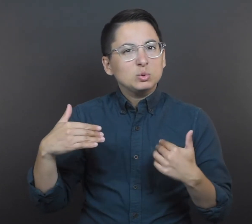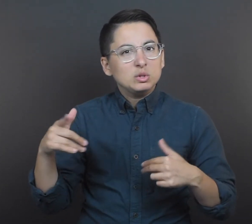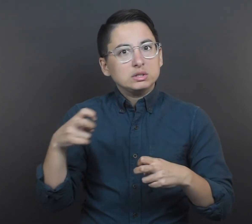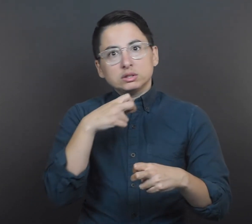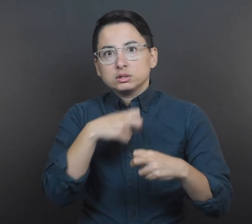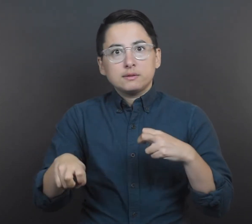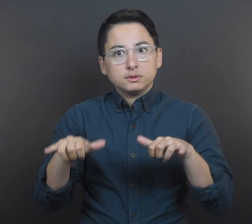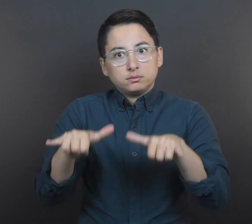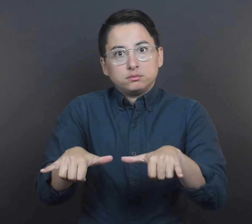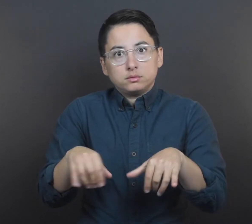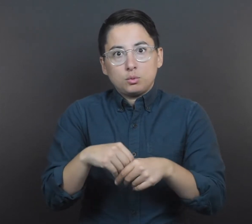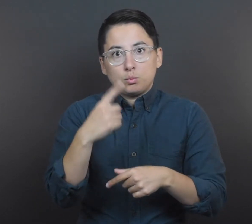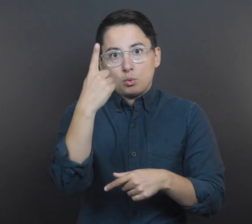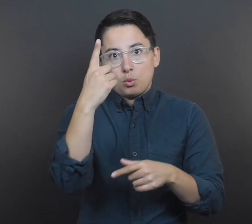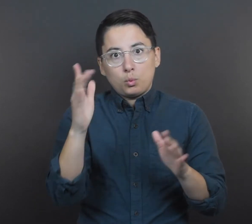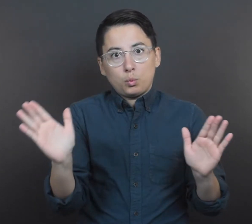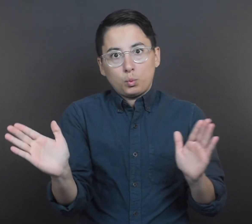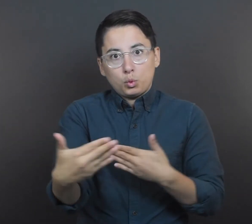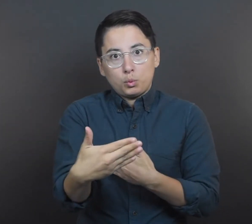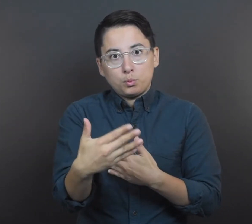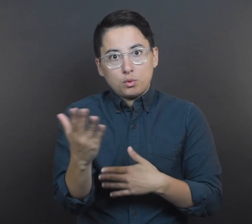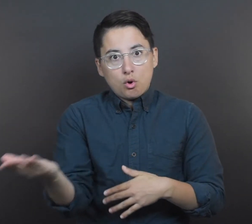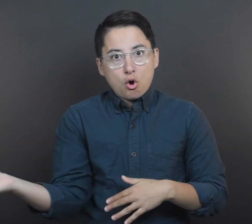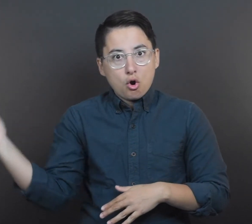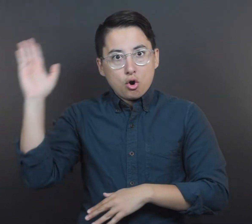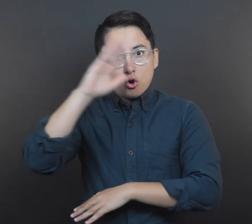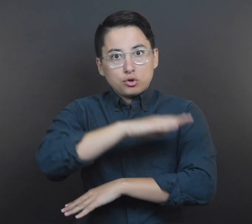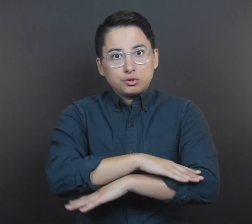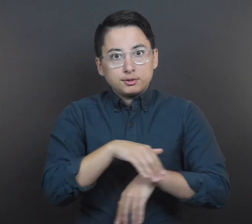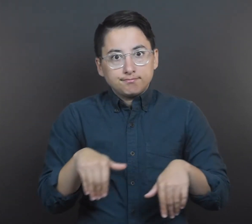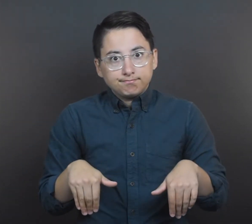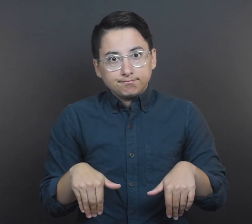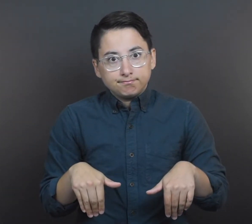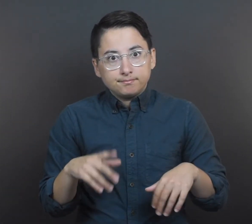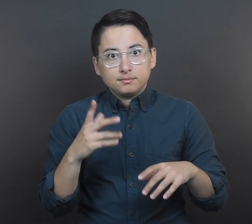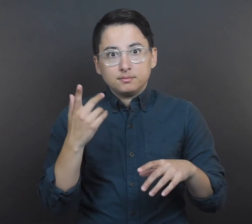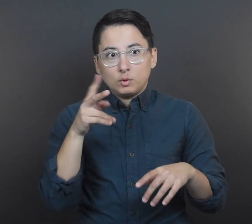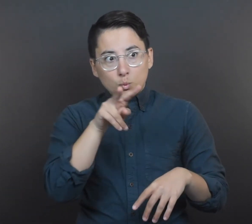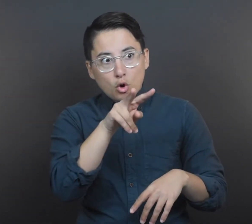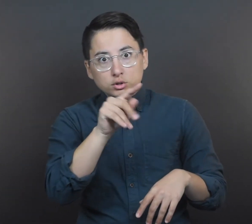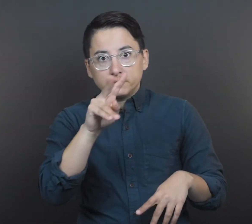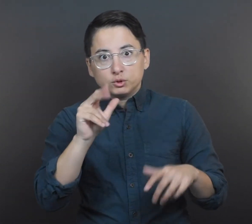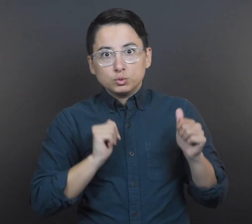However, their floor-hopping defeats the purpose of confining the expats to different hotel